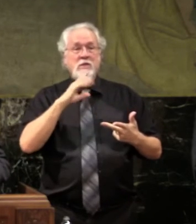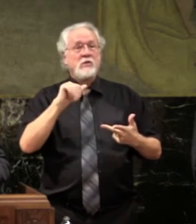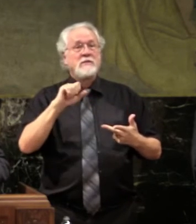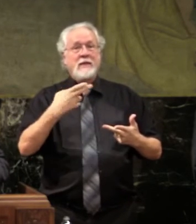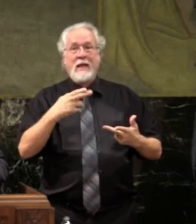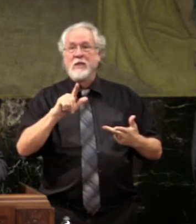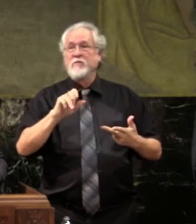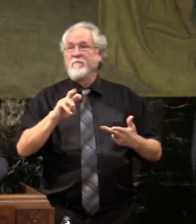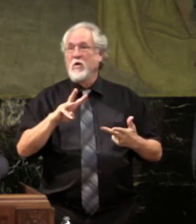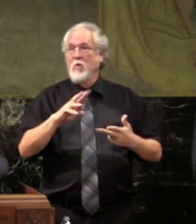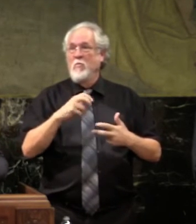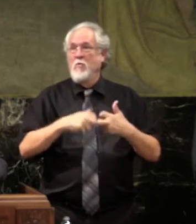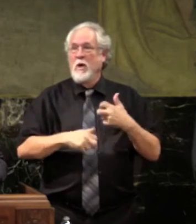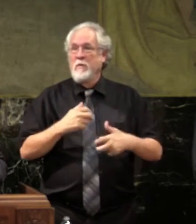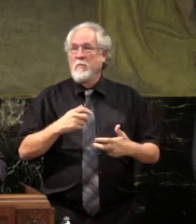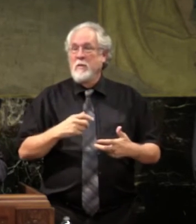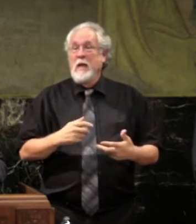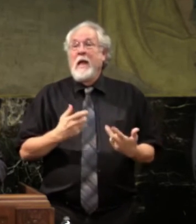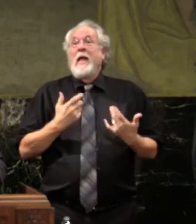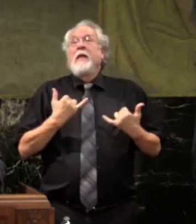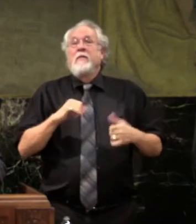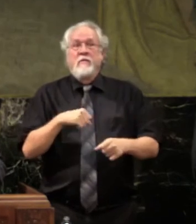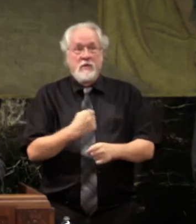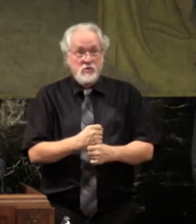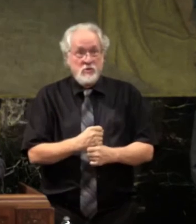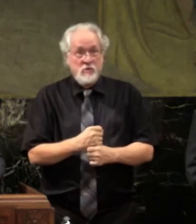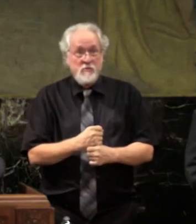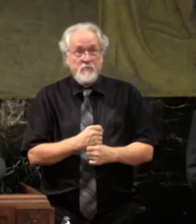well and this year in fact just last